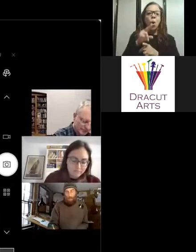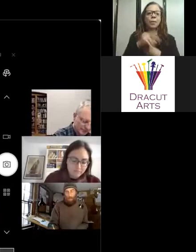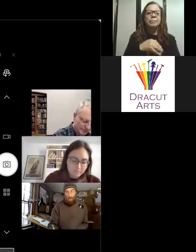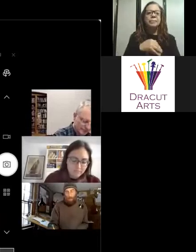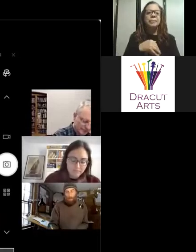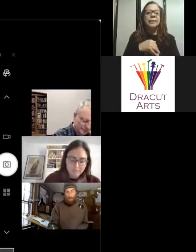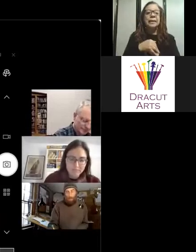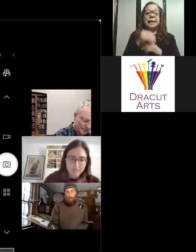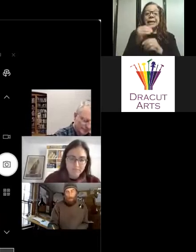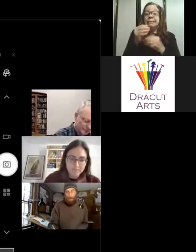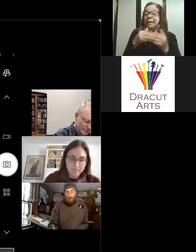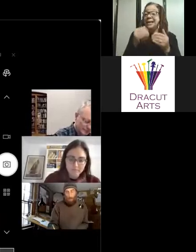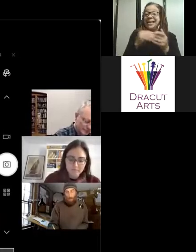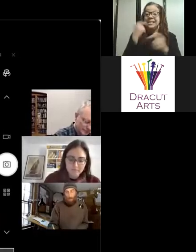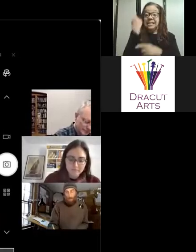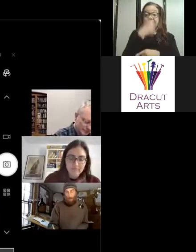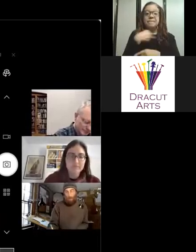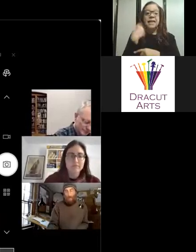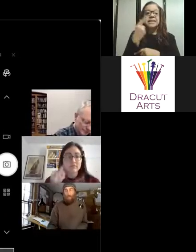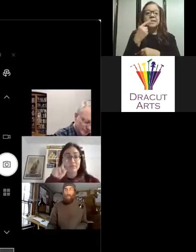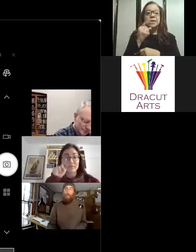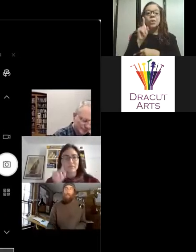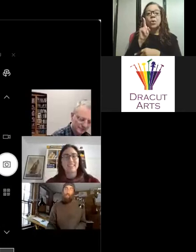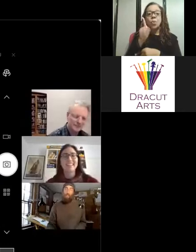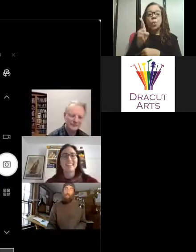face would be, if you do one dot and a line, doesn't it kind of look like